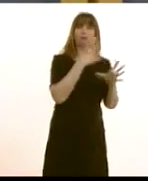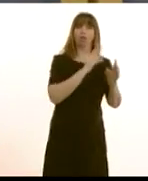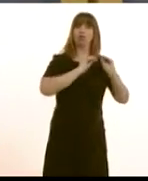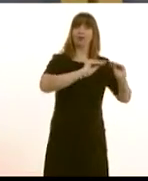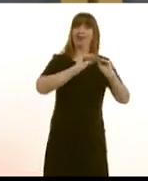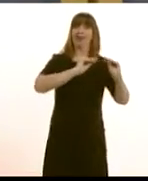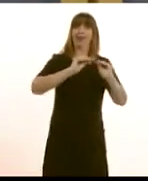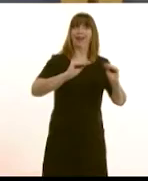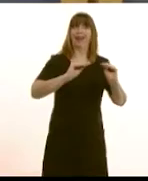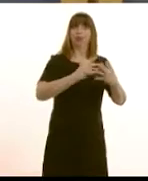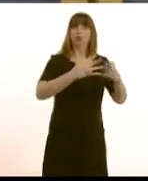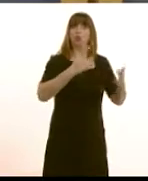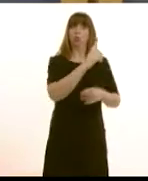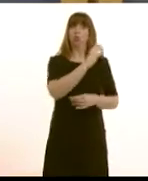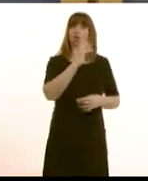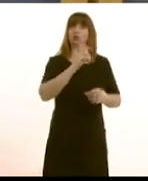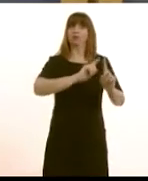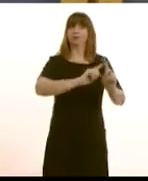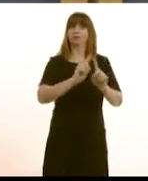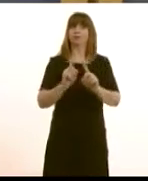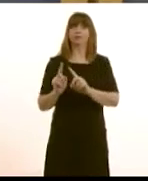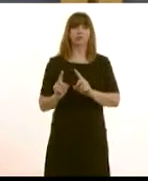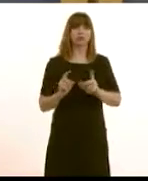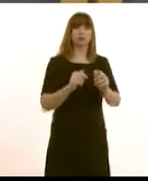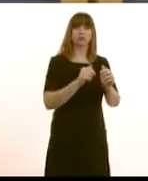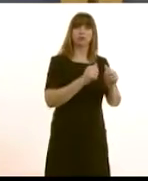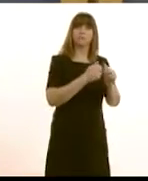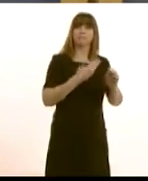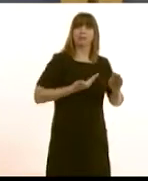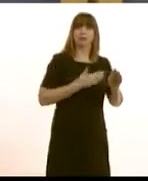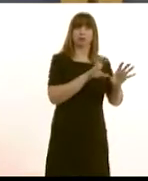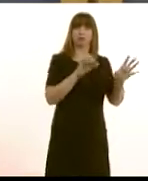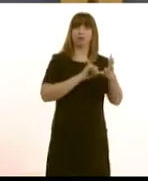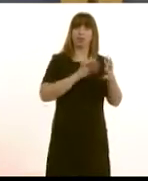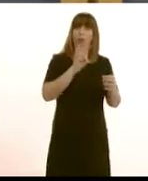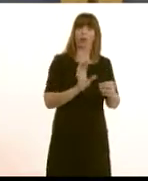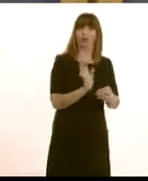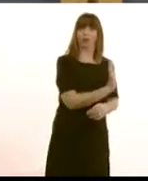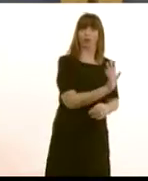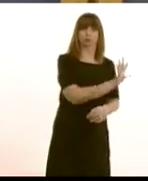to 100 participating enterprises in South Wales West. I would very much like to see